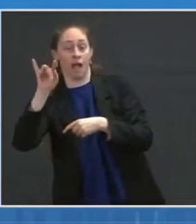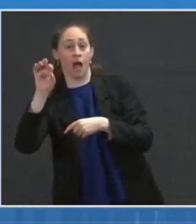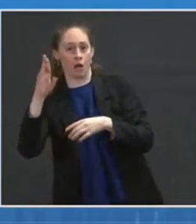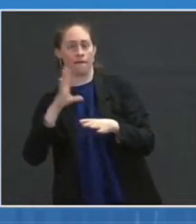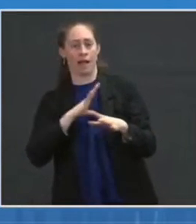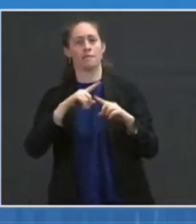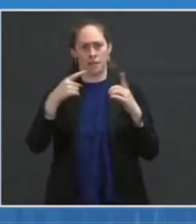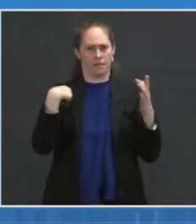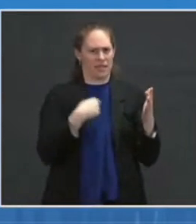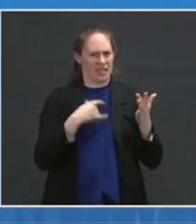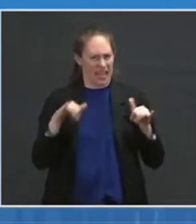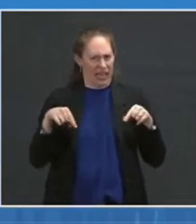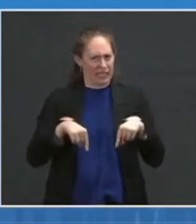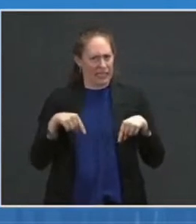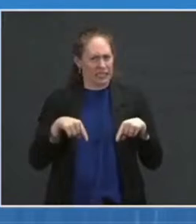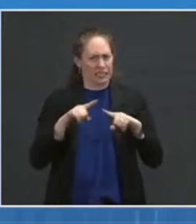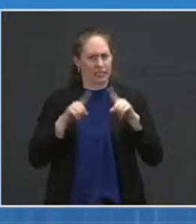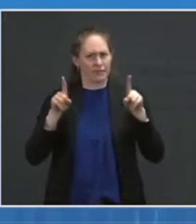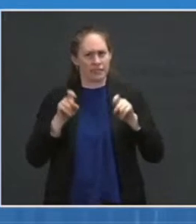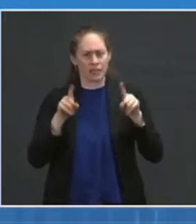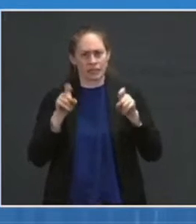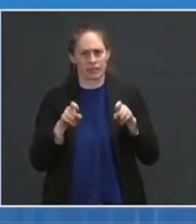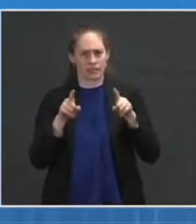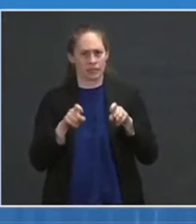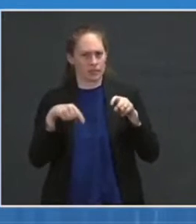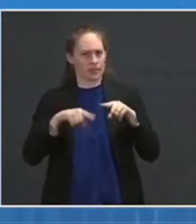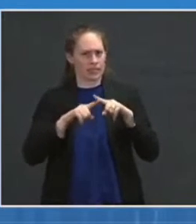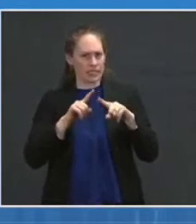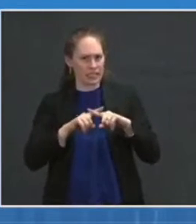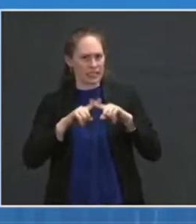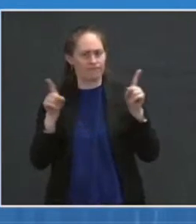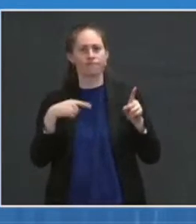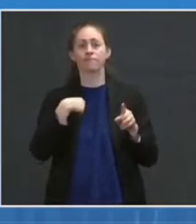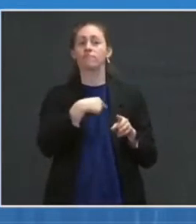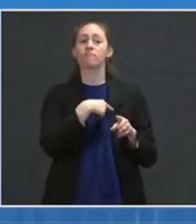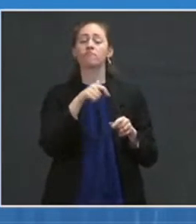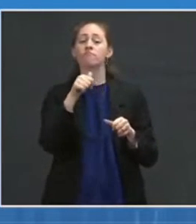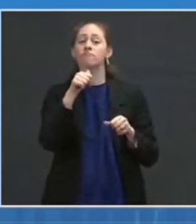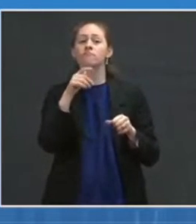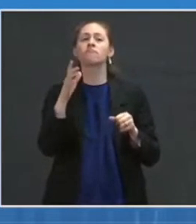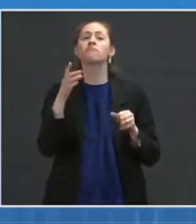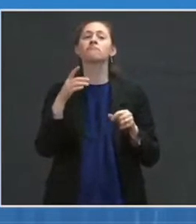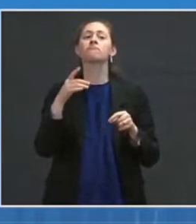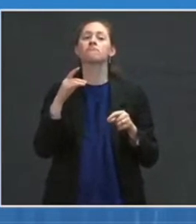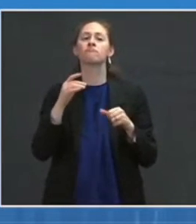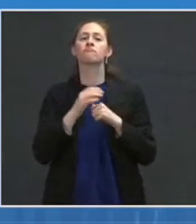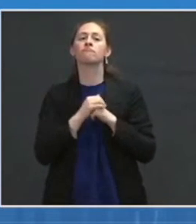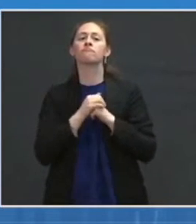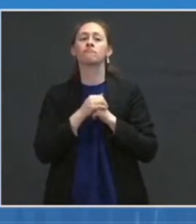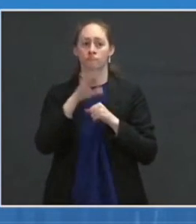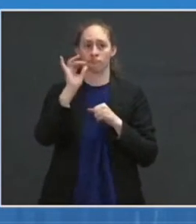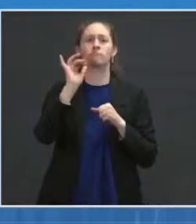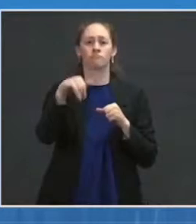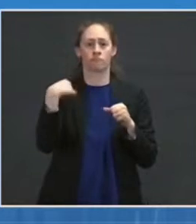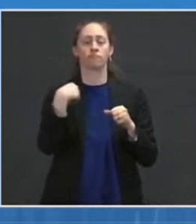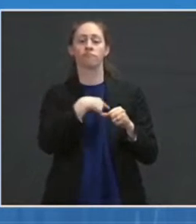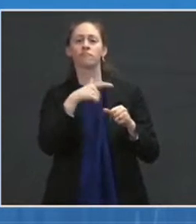WHAT THE TRIAL IS, THE TRIAL IS